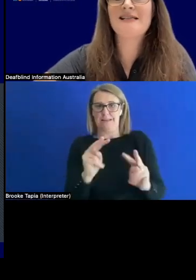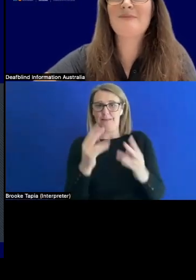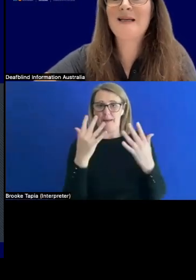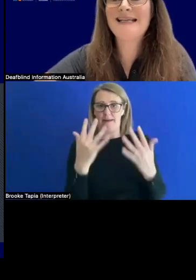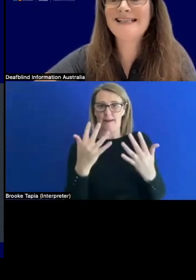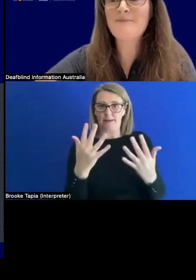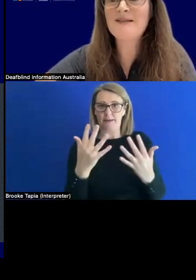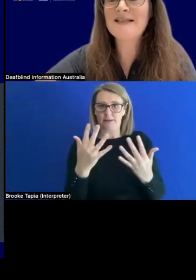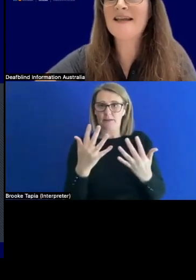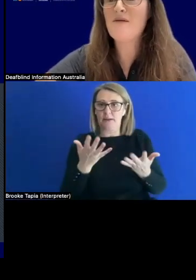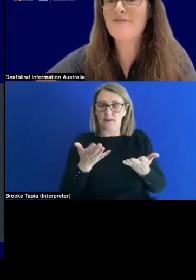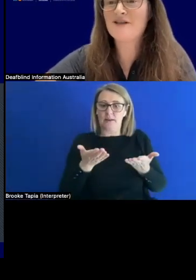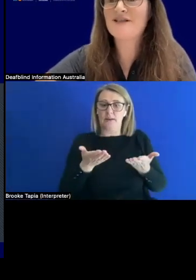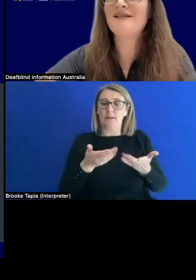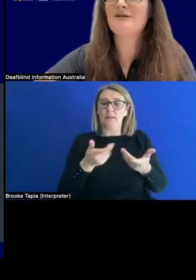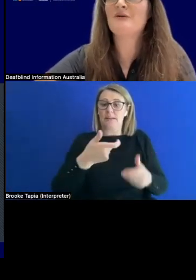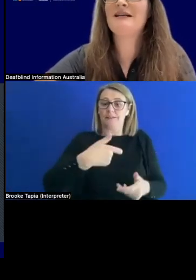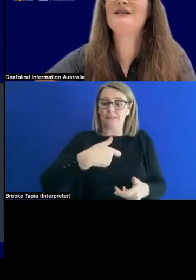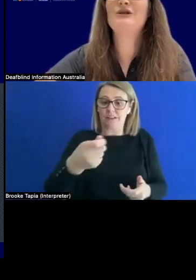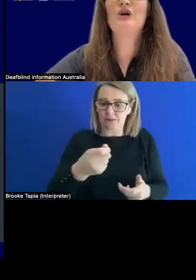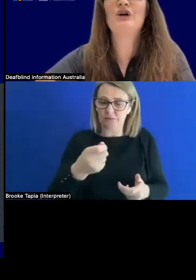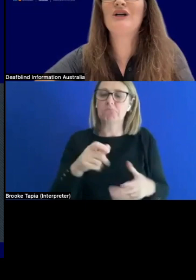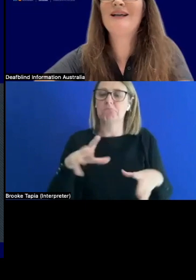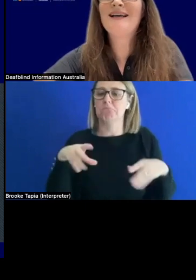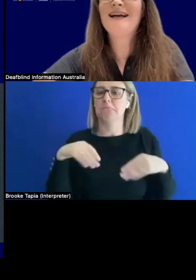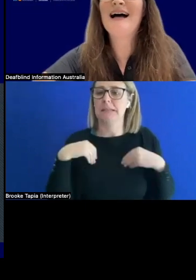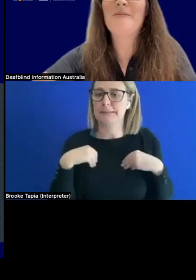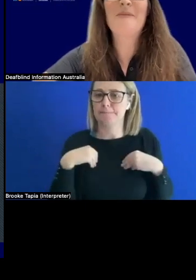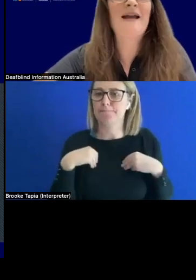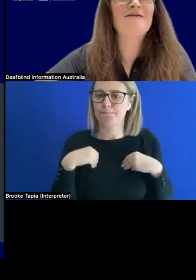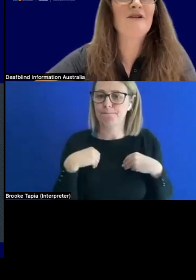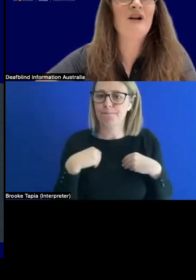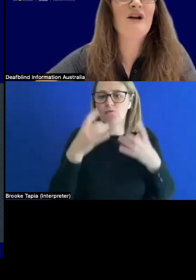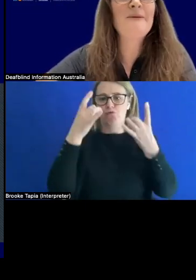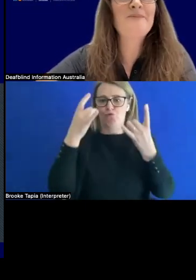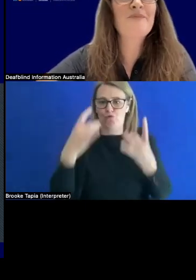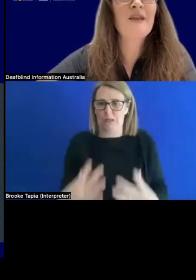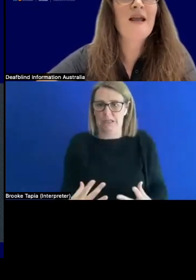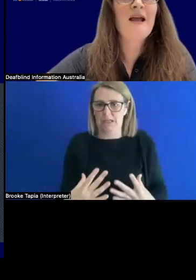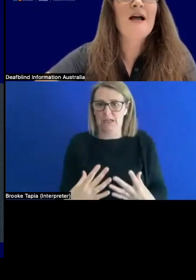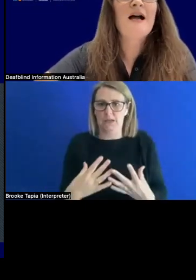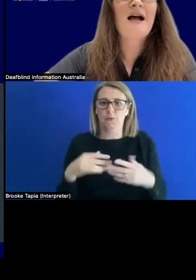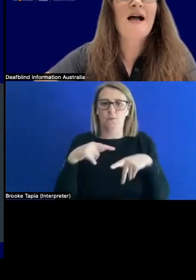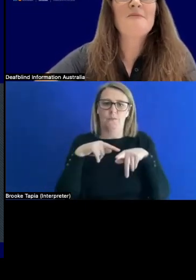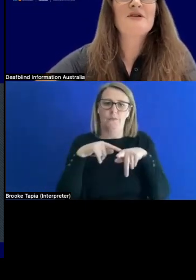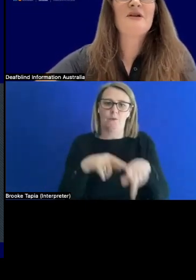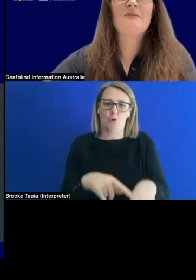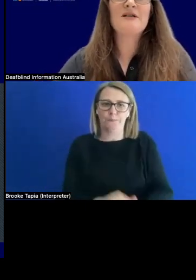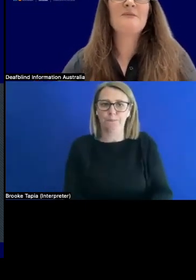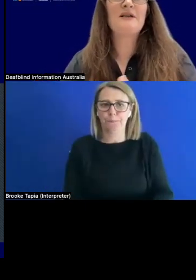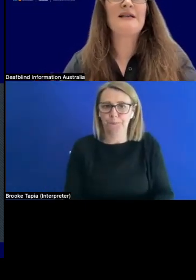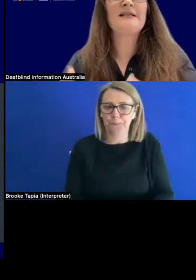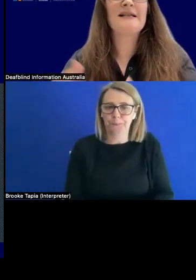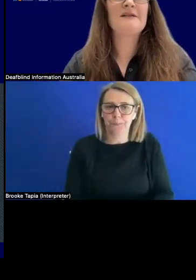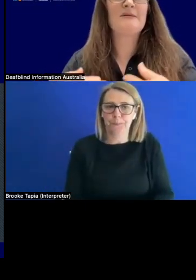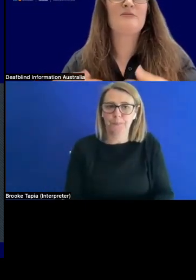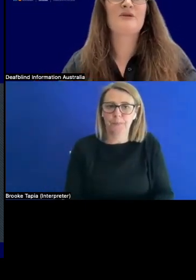has been accepted and that person is ready to go and follow. So, the person with green sleeves can